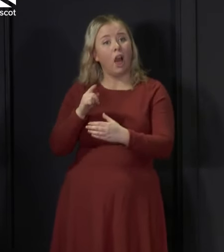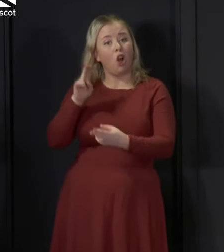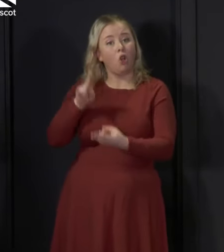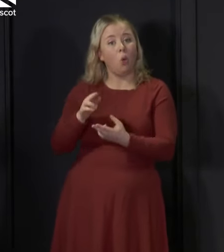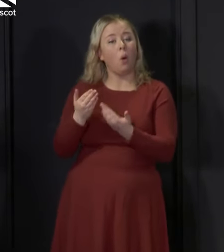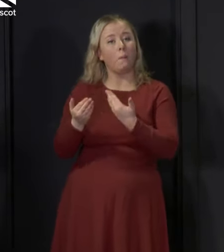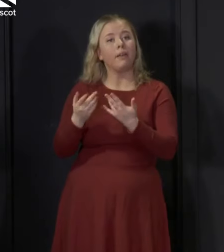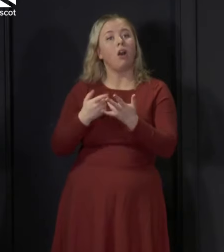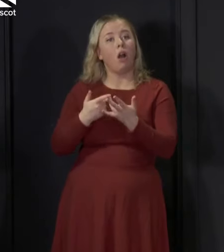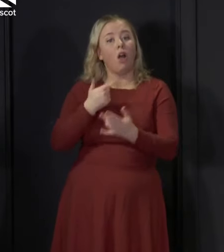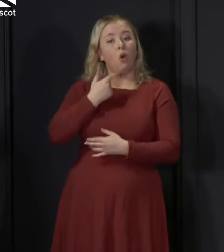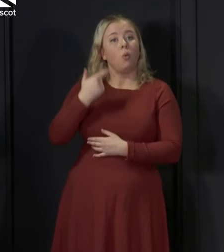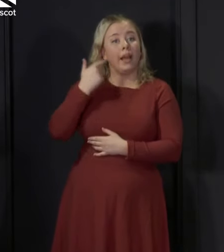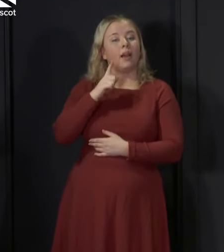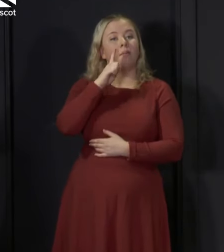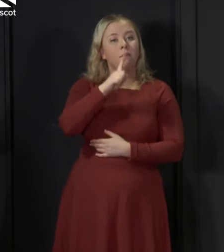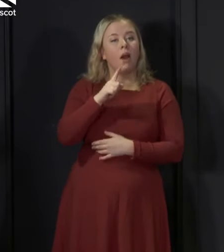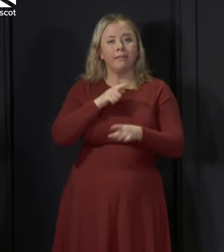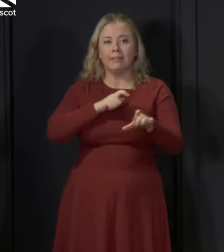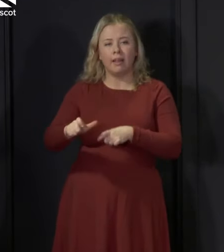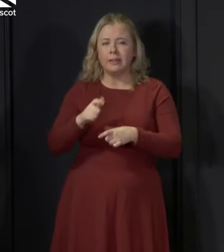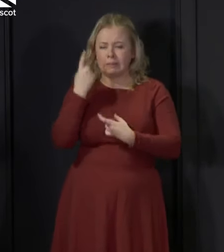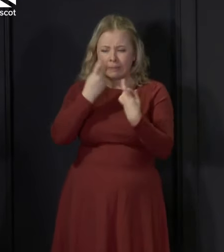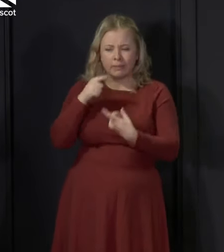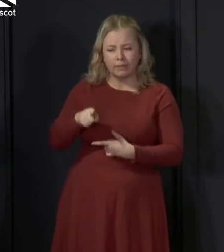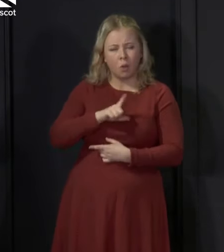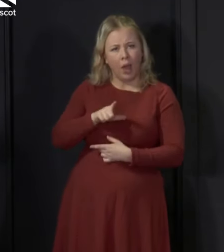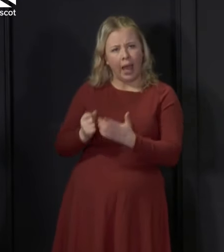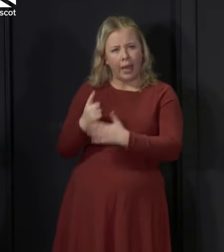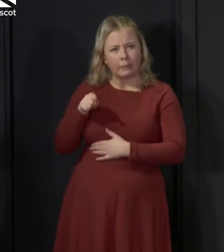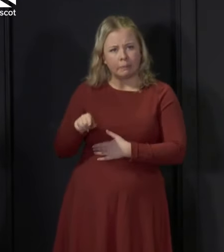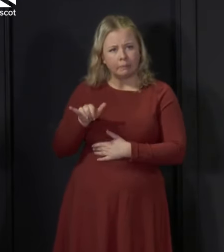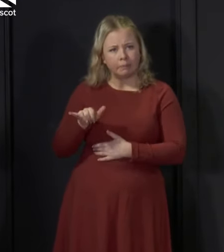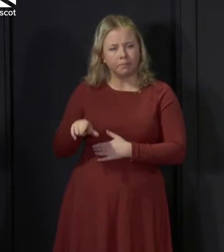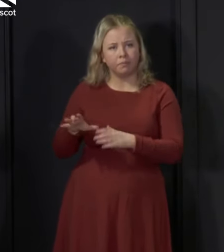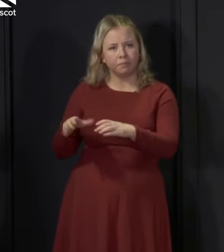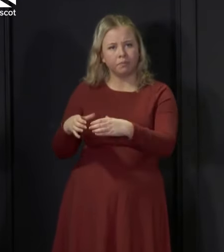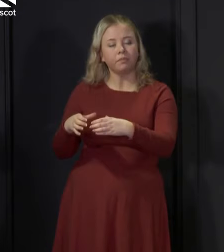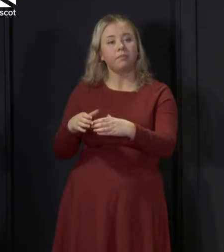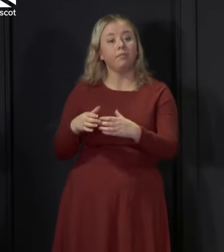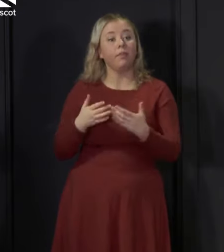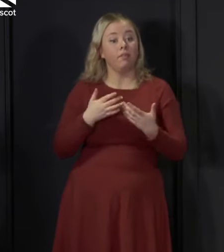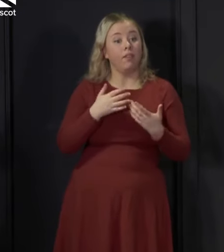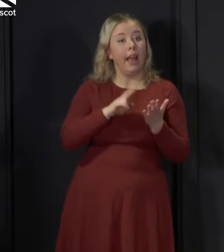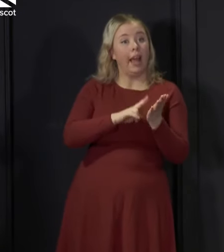weeks, but it is of course still a source of concern. The figures published today show that a significant proportion of these additional deaths are